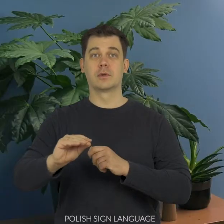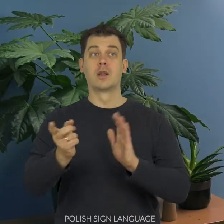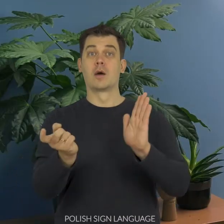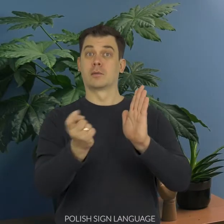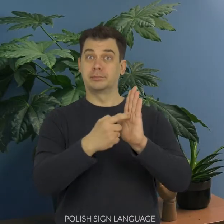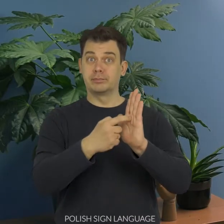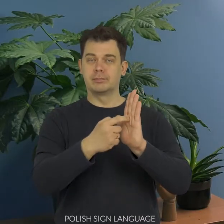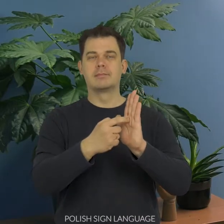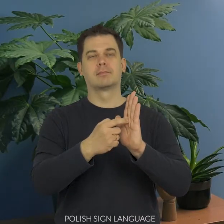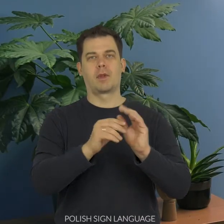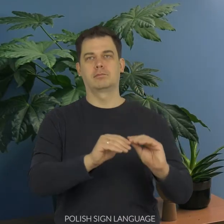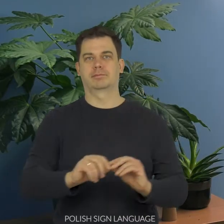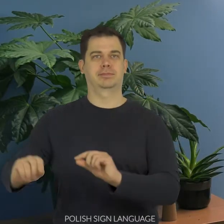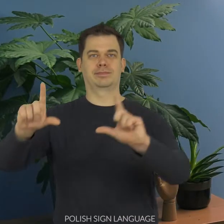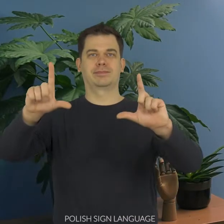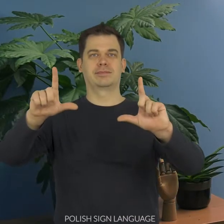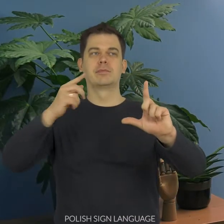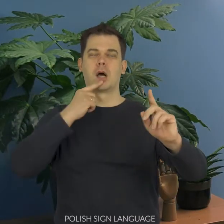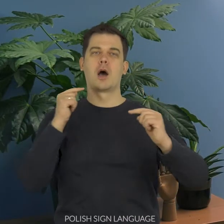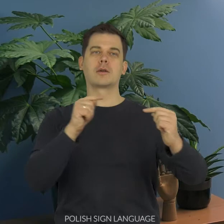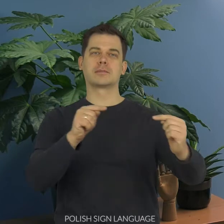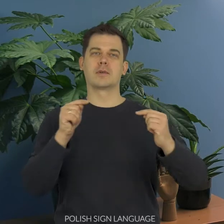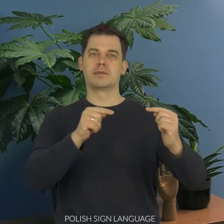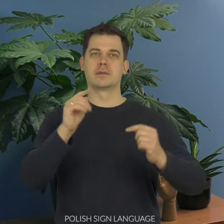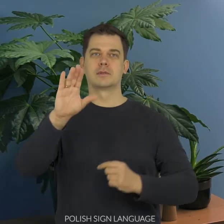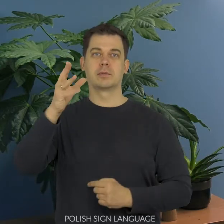Click on the link and you will be redirected to an interview